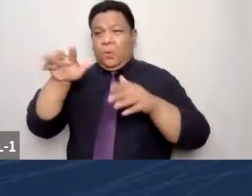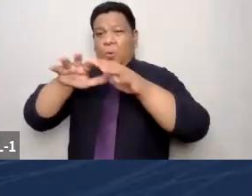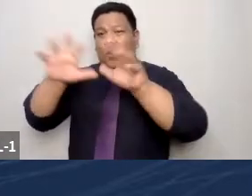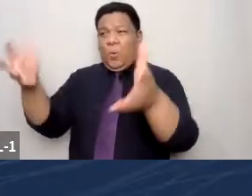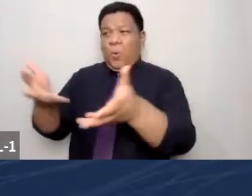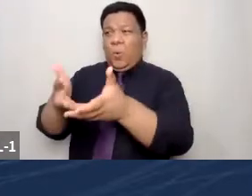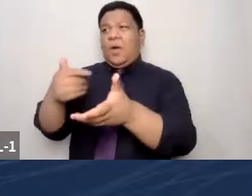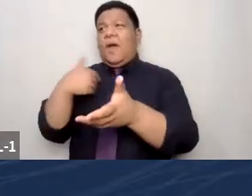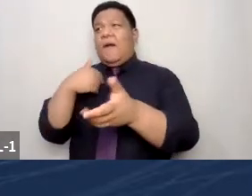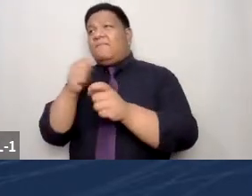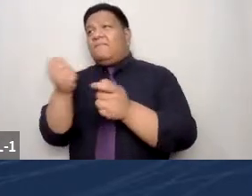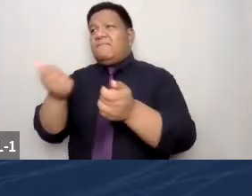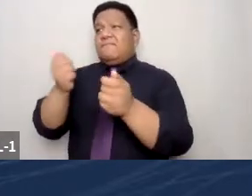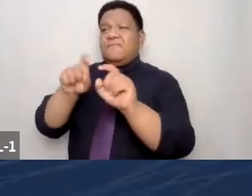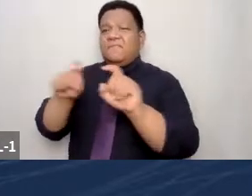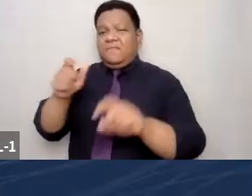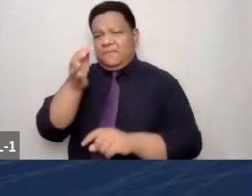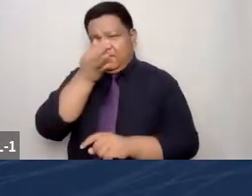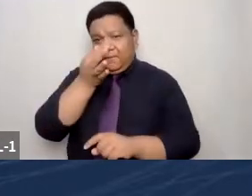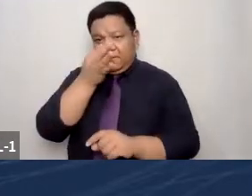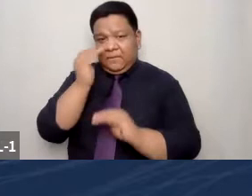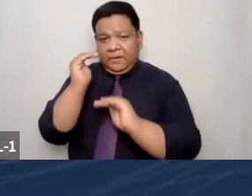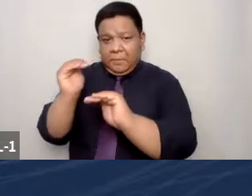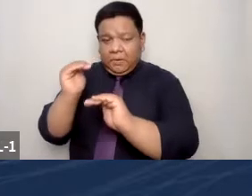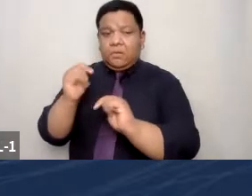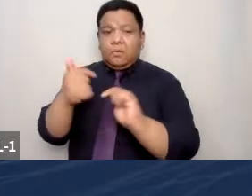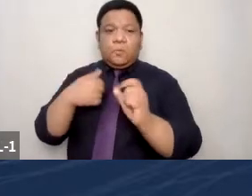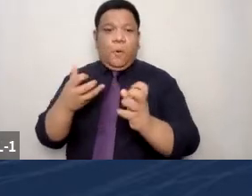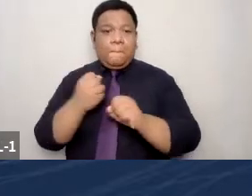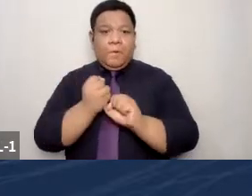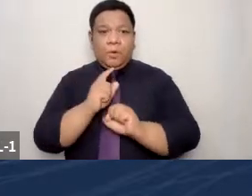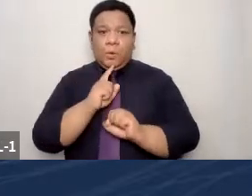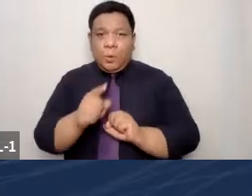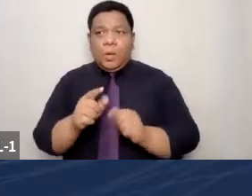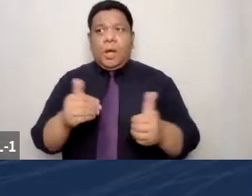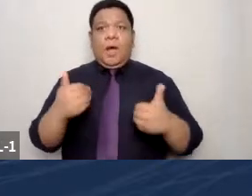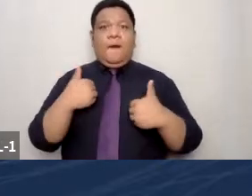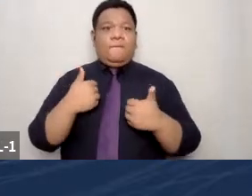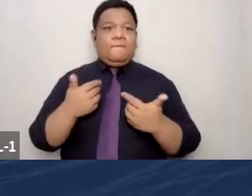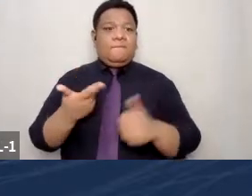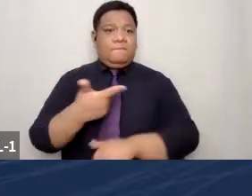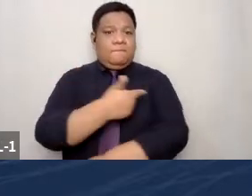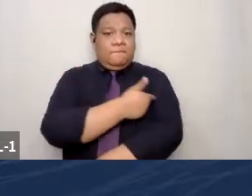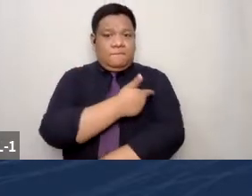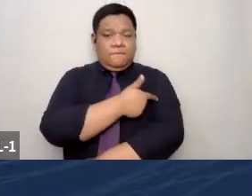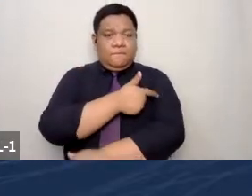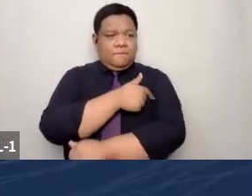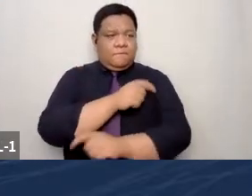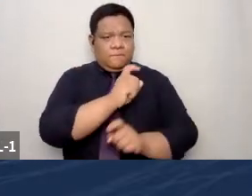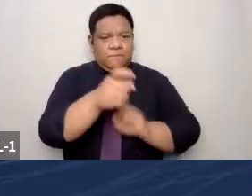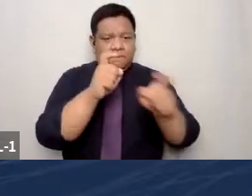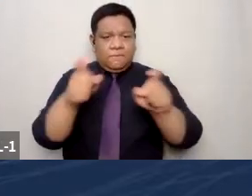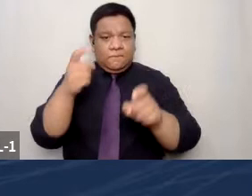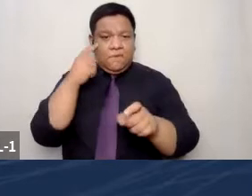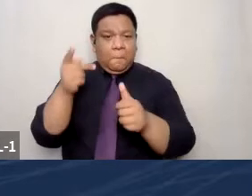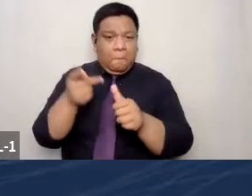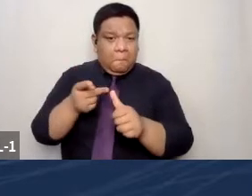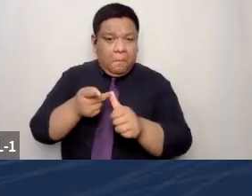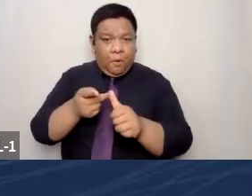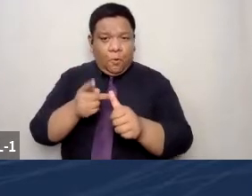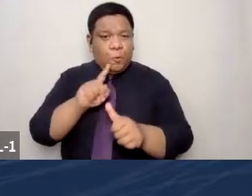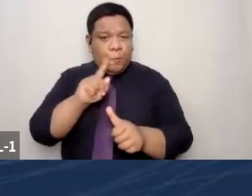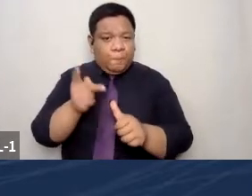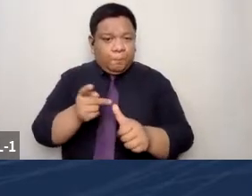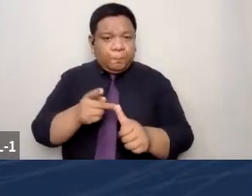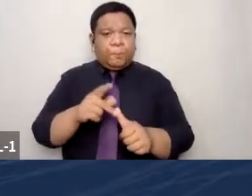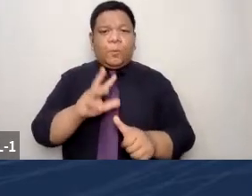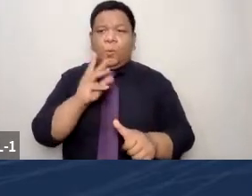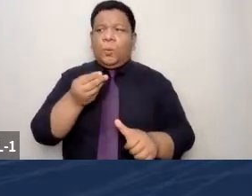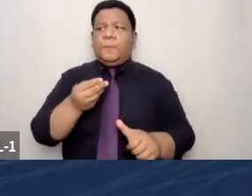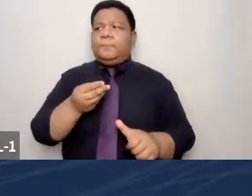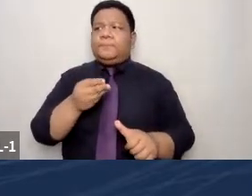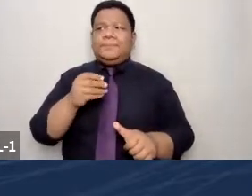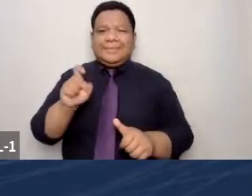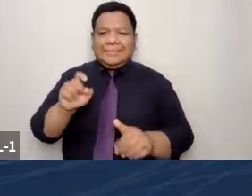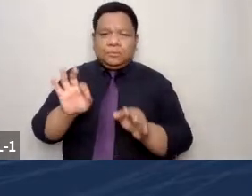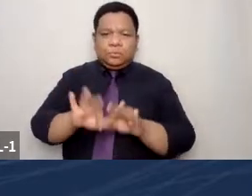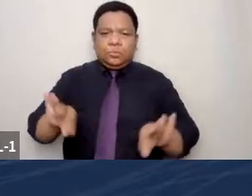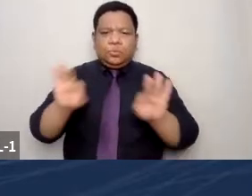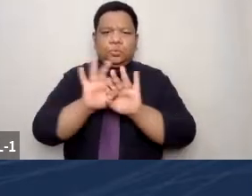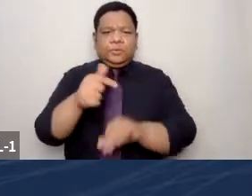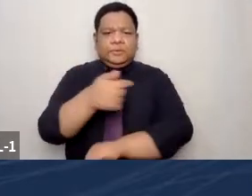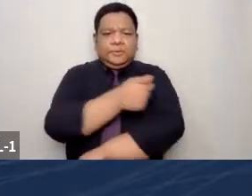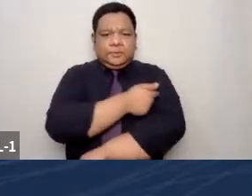So what do we need to do to ensure that the vaccines are given to those who are the real priorities, meaning those who need the vaccine first and foremost.